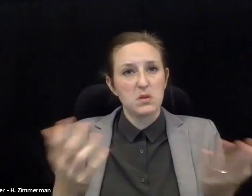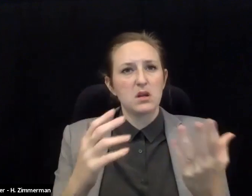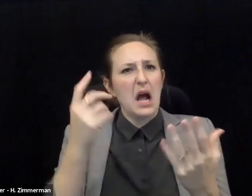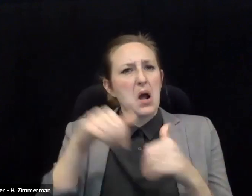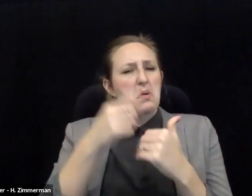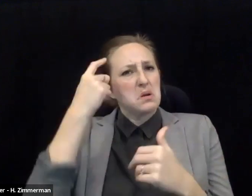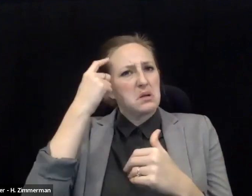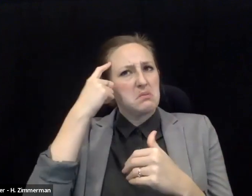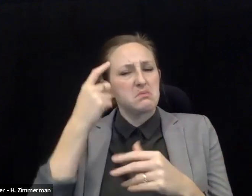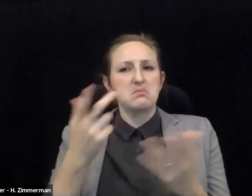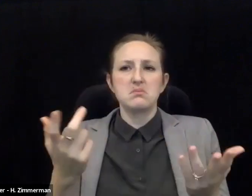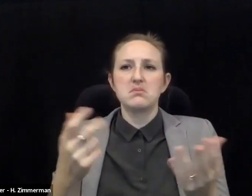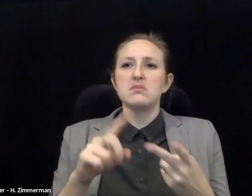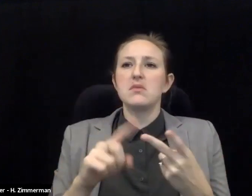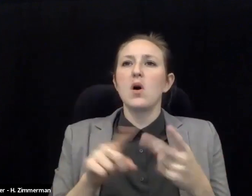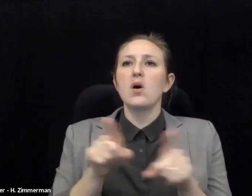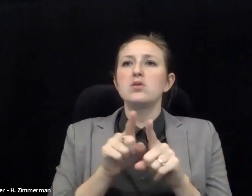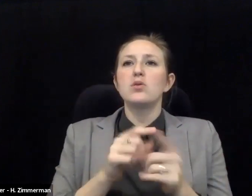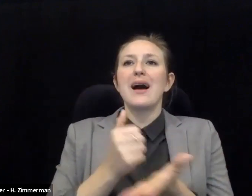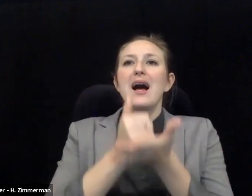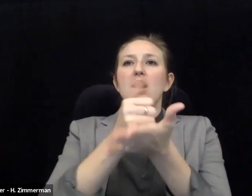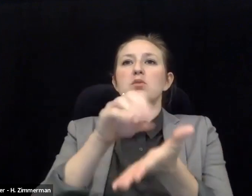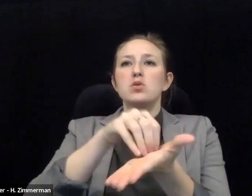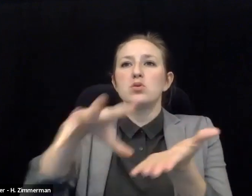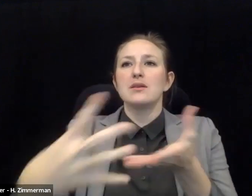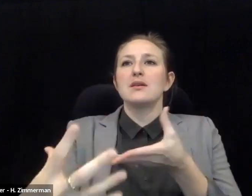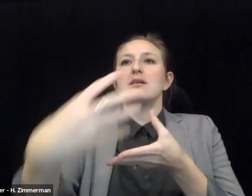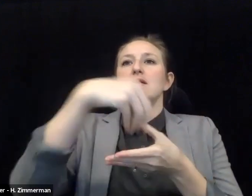for helping students engage in the cultural aspects of exchange that are commonly